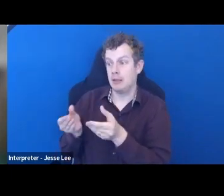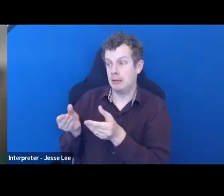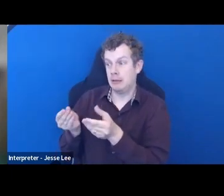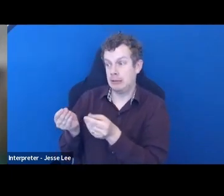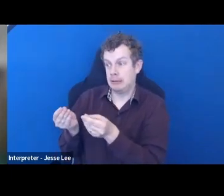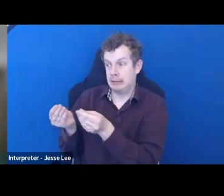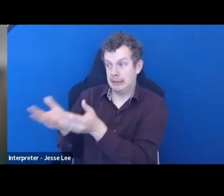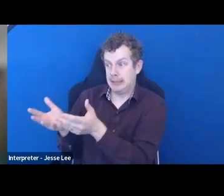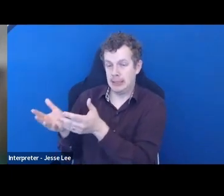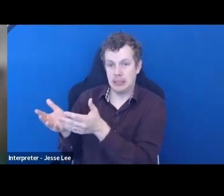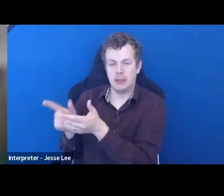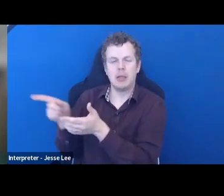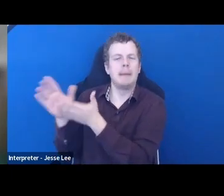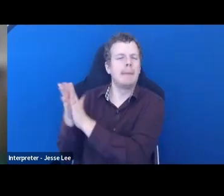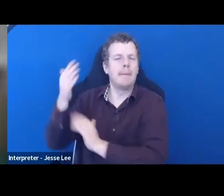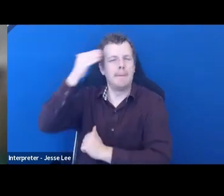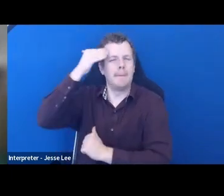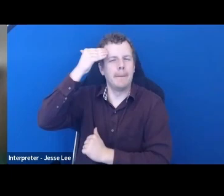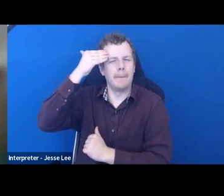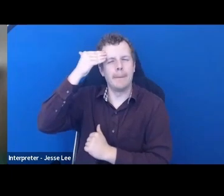so that it becomes something they think about, right?